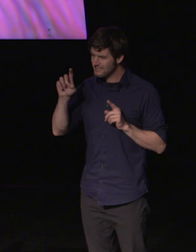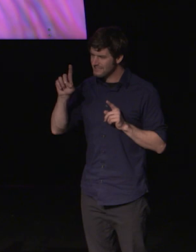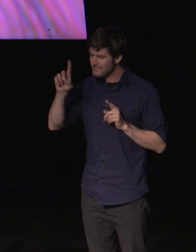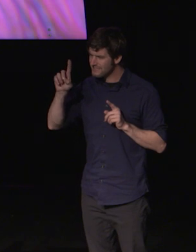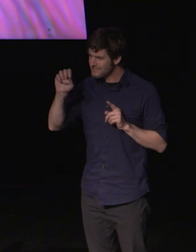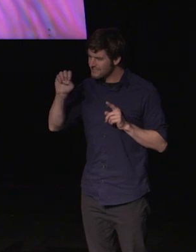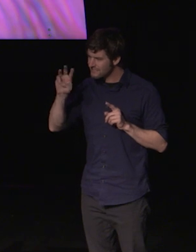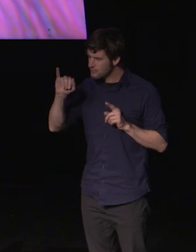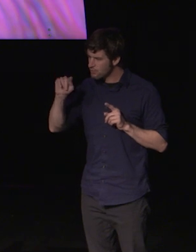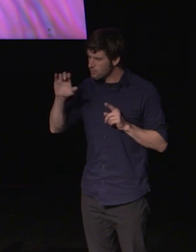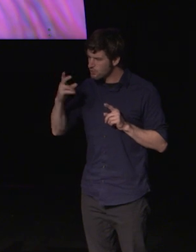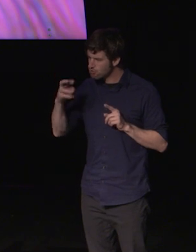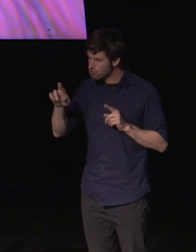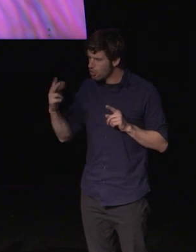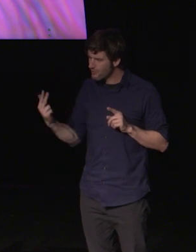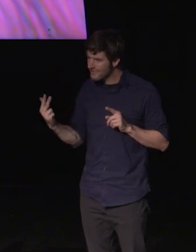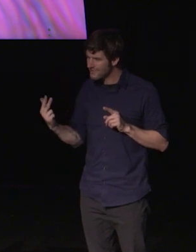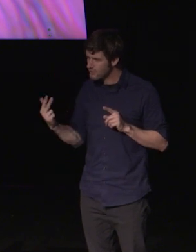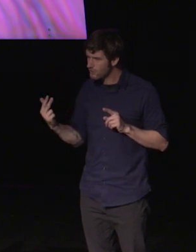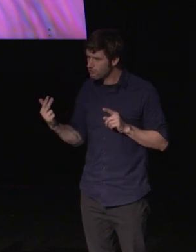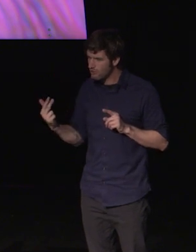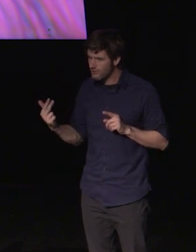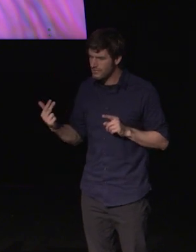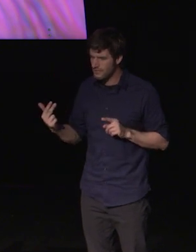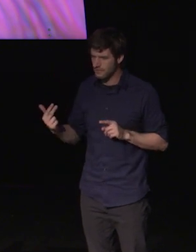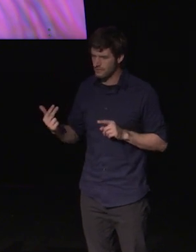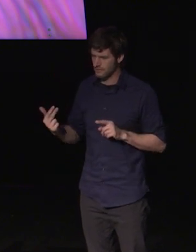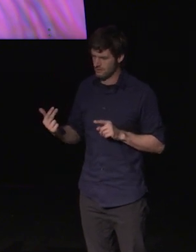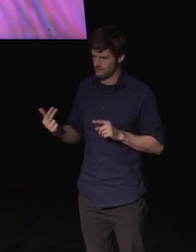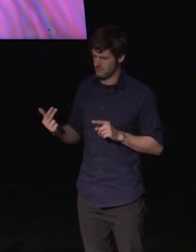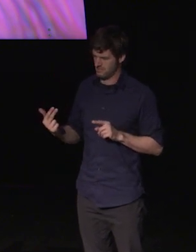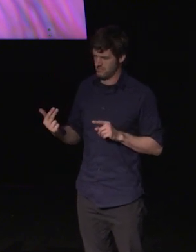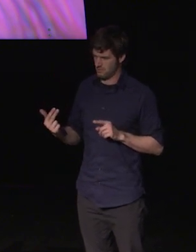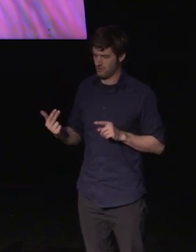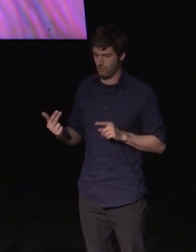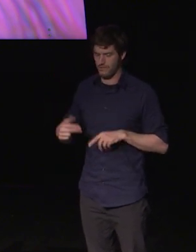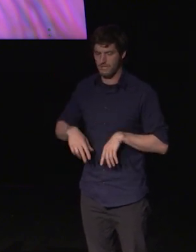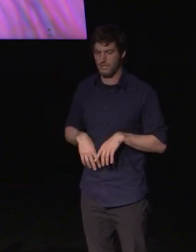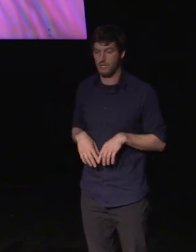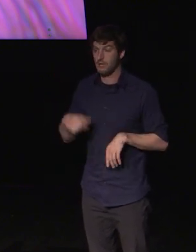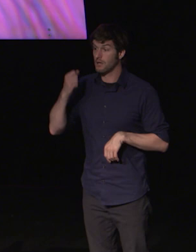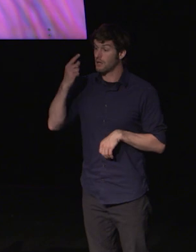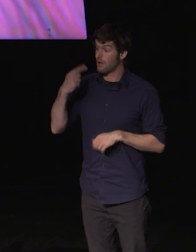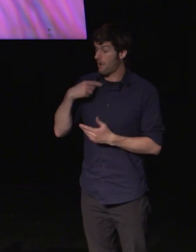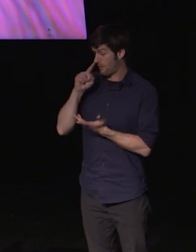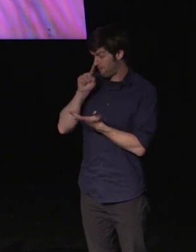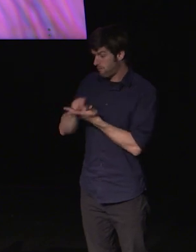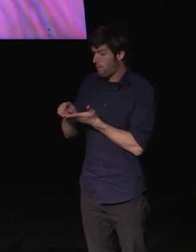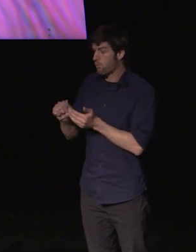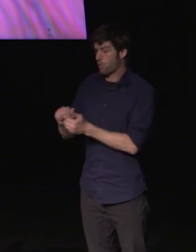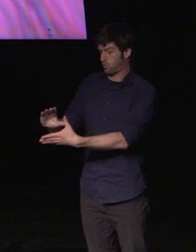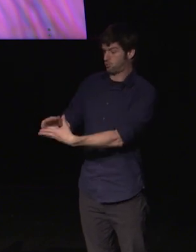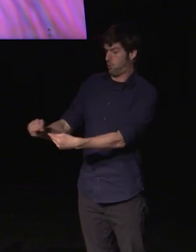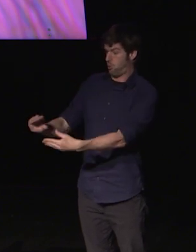That game was hard. Mainly because... I mean I fell in love with the story, and all my friends kept telling me